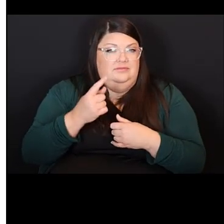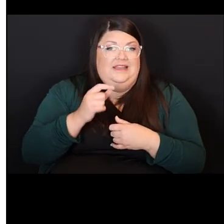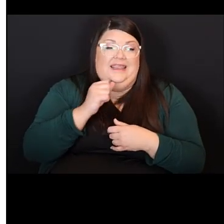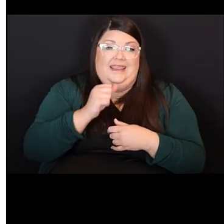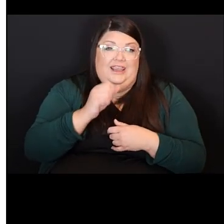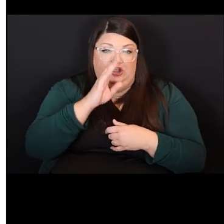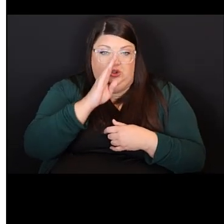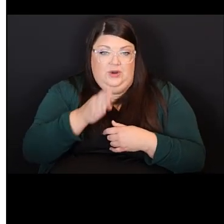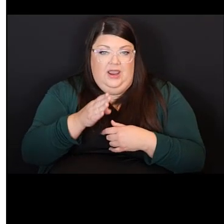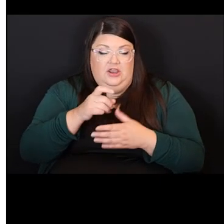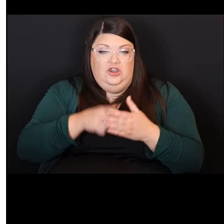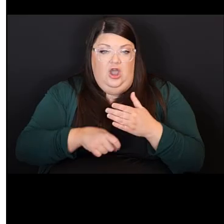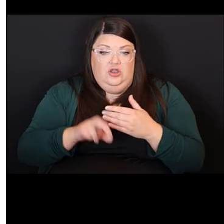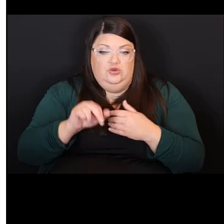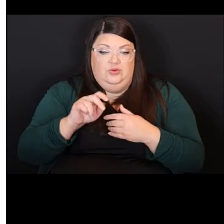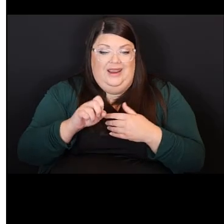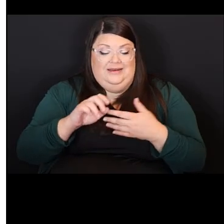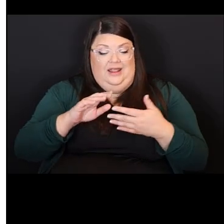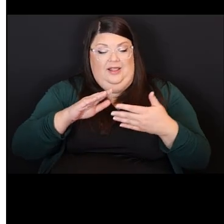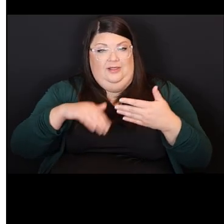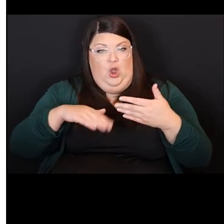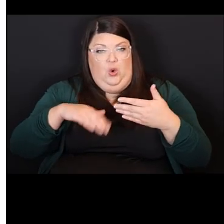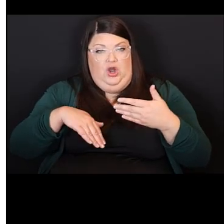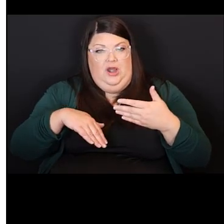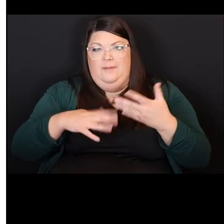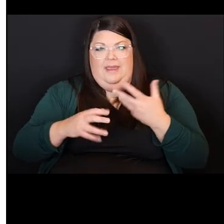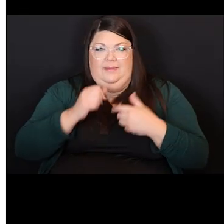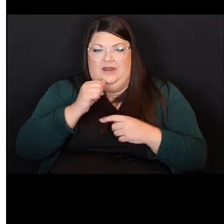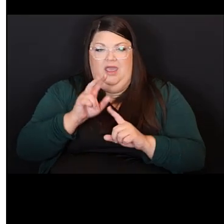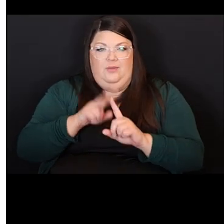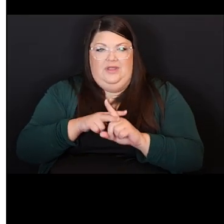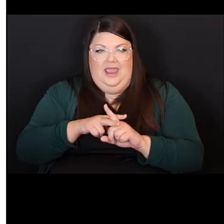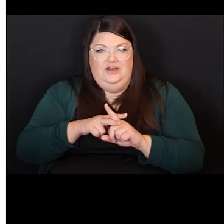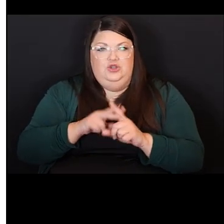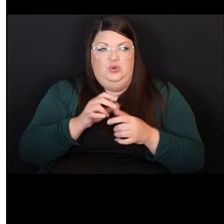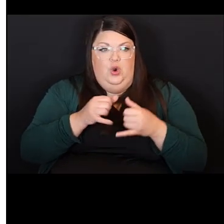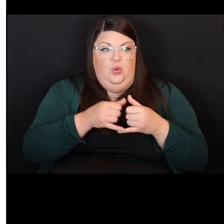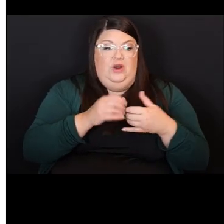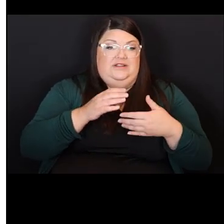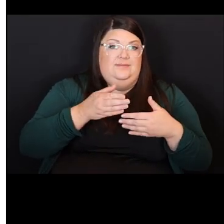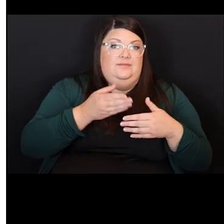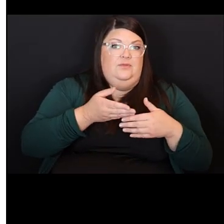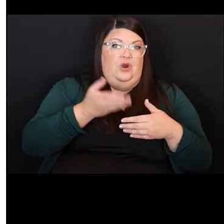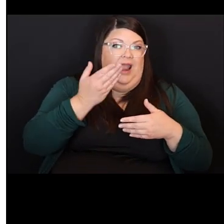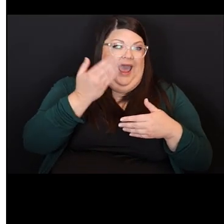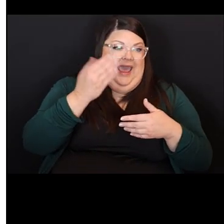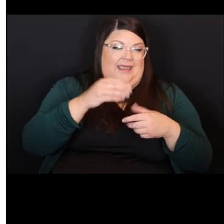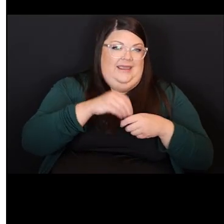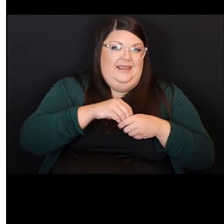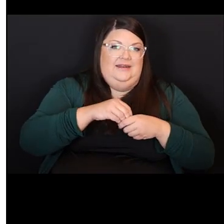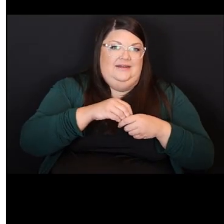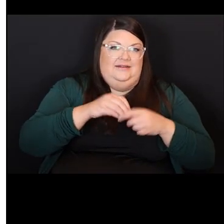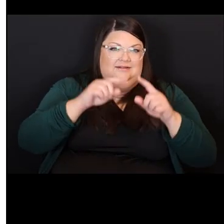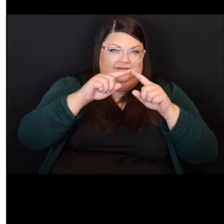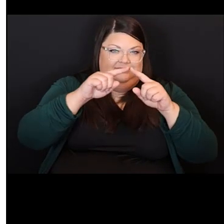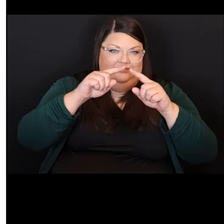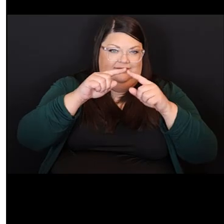cost rate types lower in the hierarchy may not be applied to awards higher in the hierarchy.